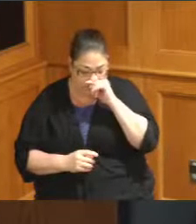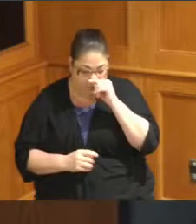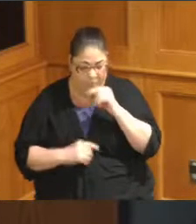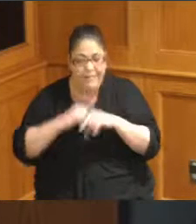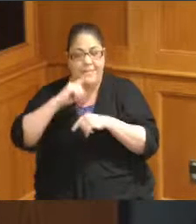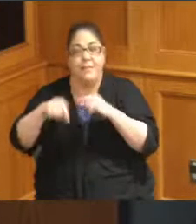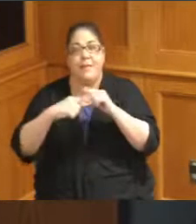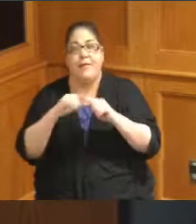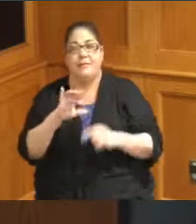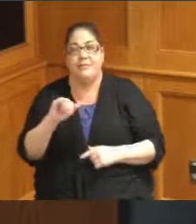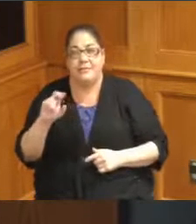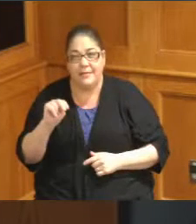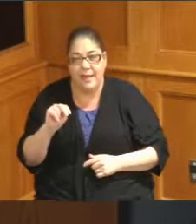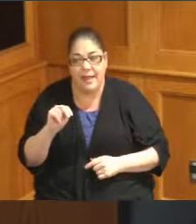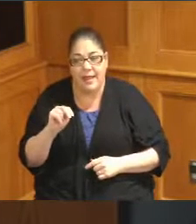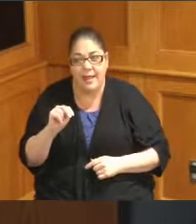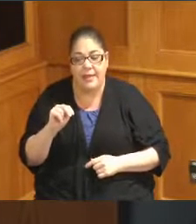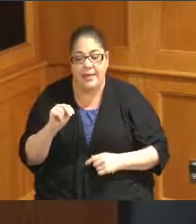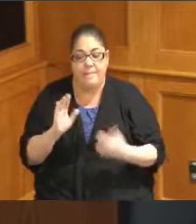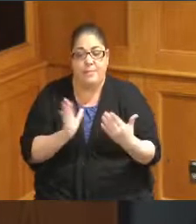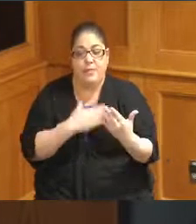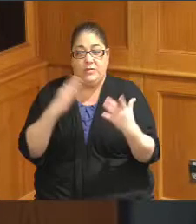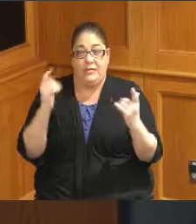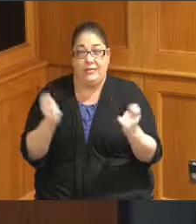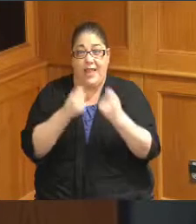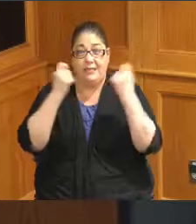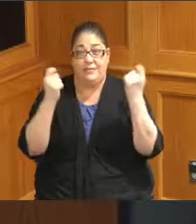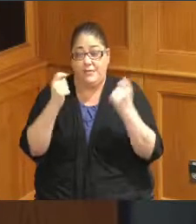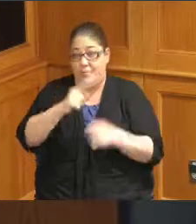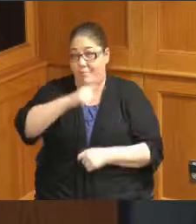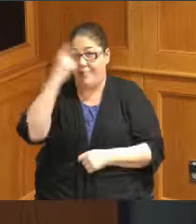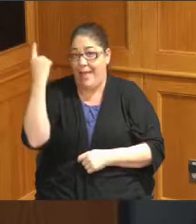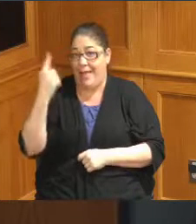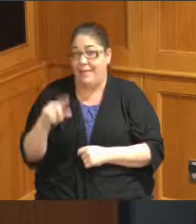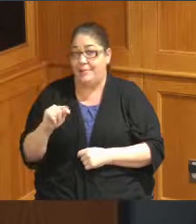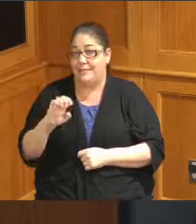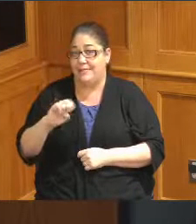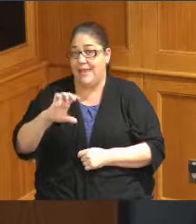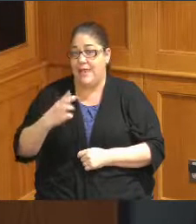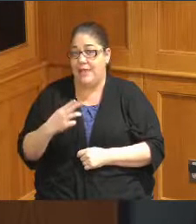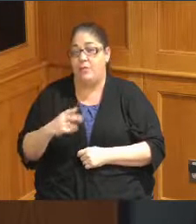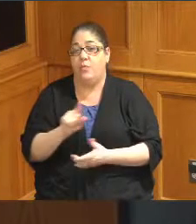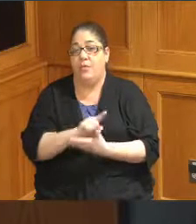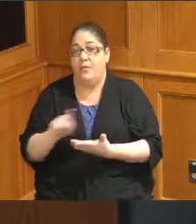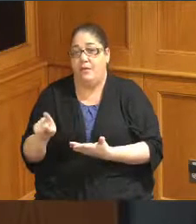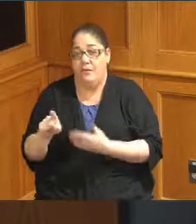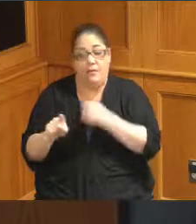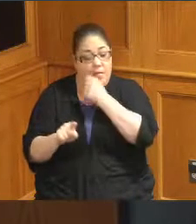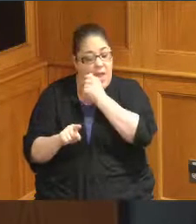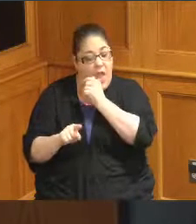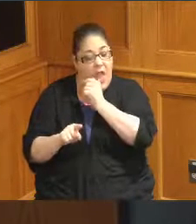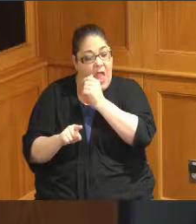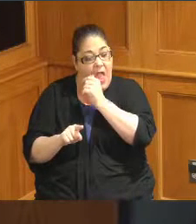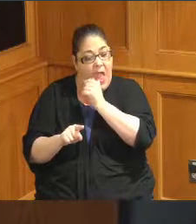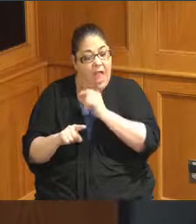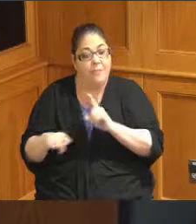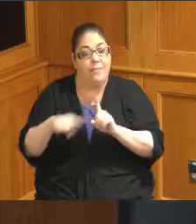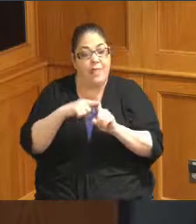the Cincinnati Music Festival black Tech week as well as the Black Music Walk of